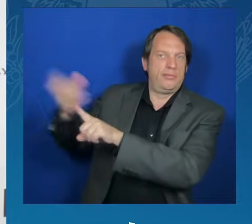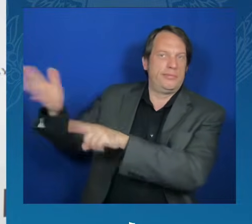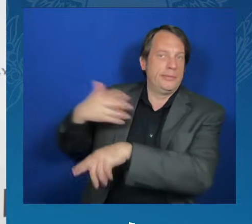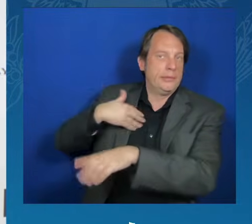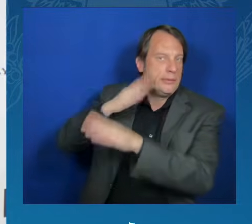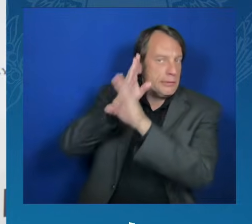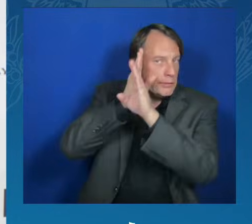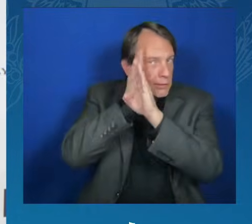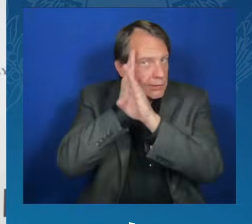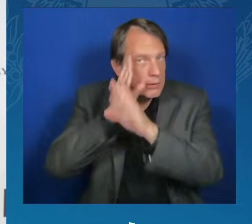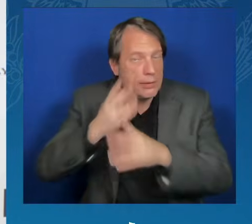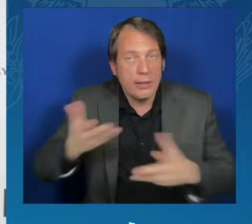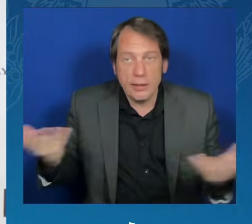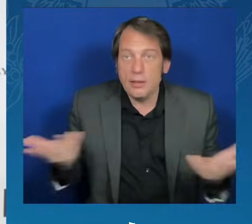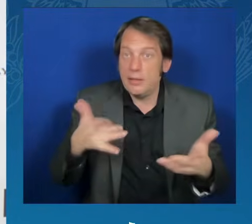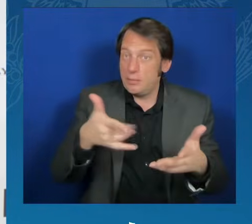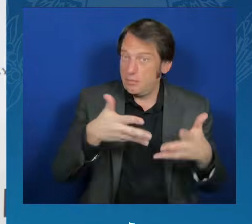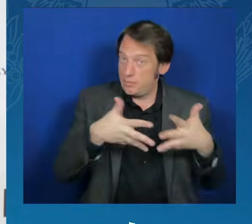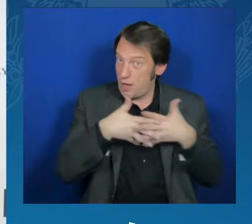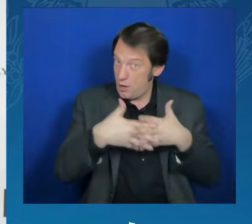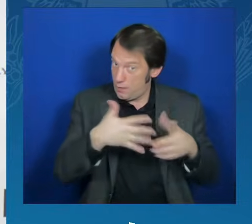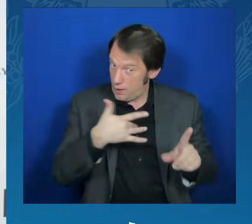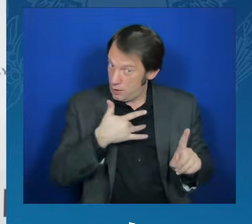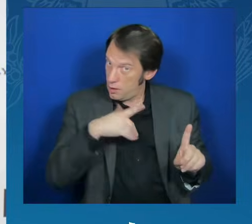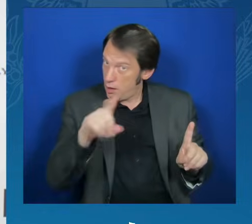or to accept the rise of dictators.